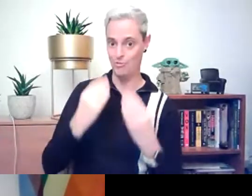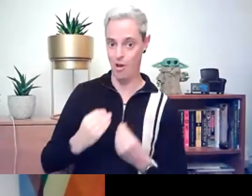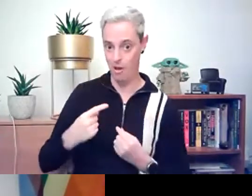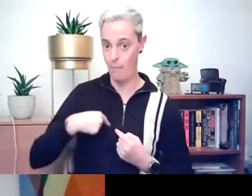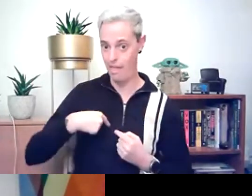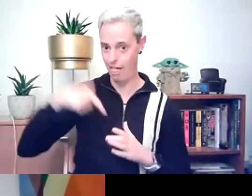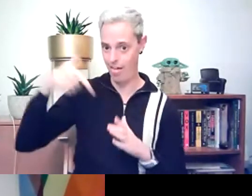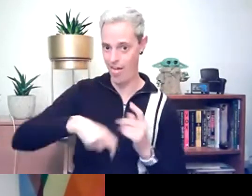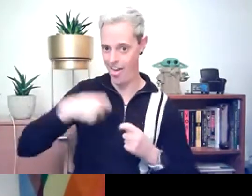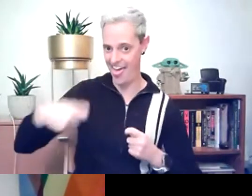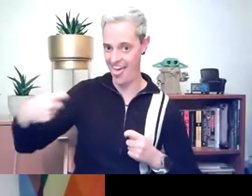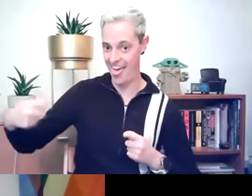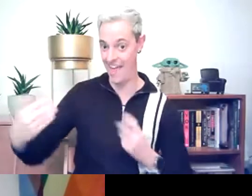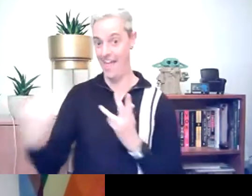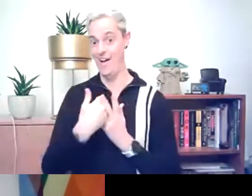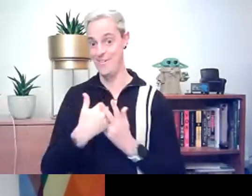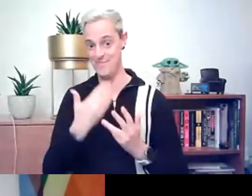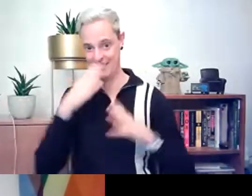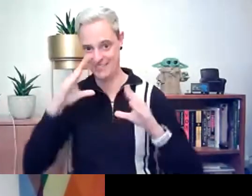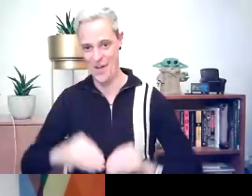it. 18:12:12 Yeah, and maybe there's someone who's